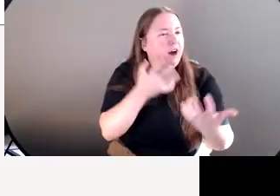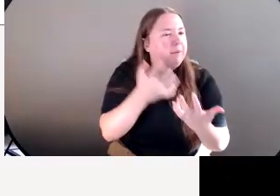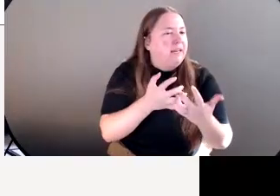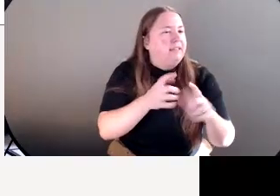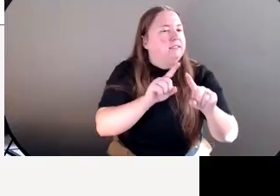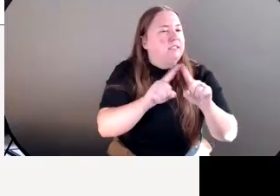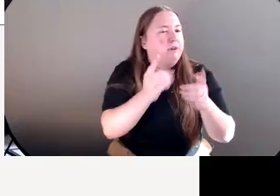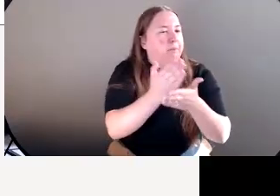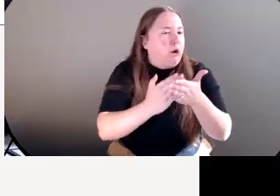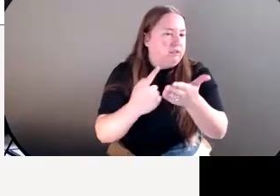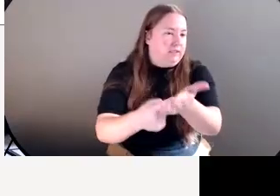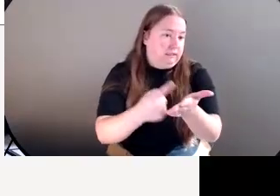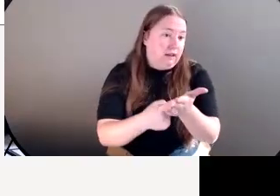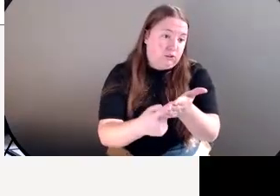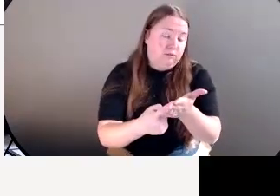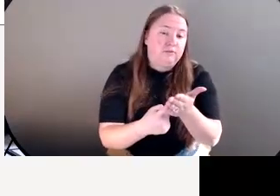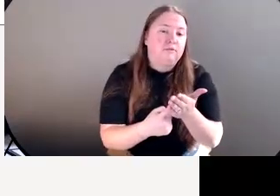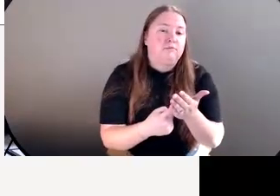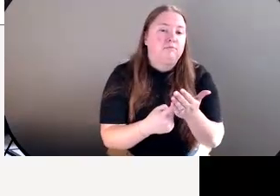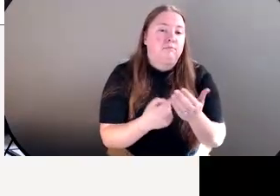So a lot of us have our discussions where students